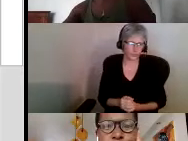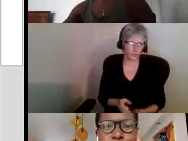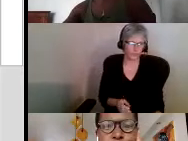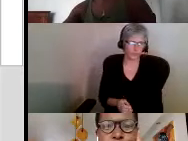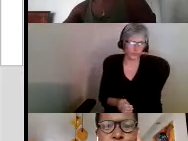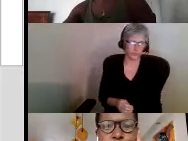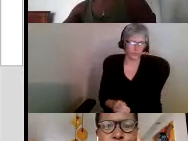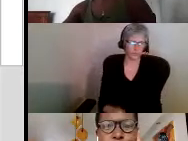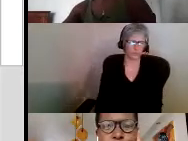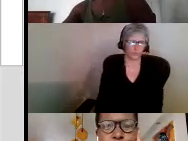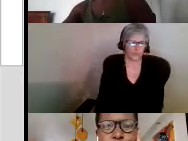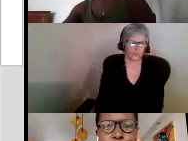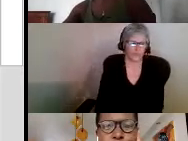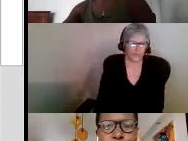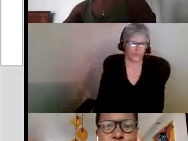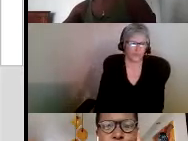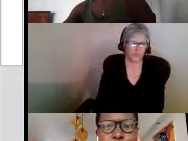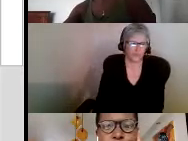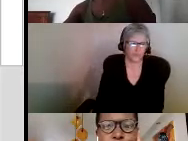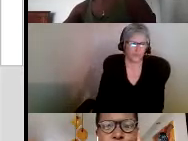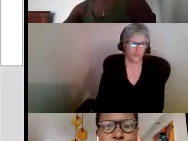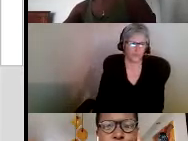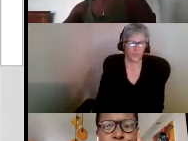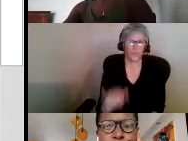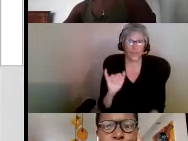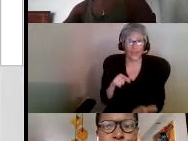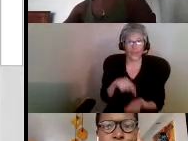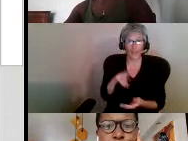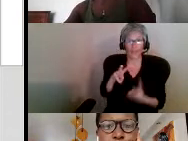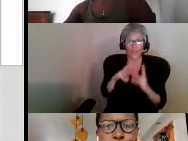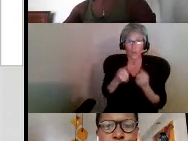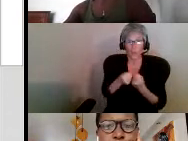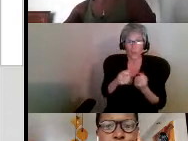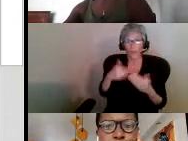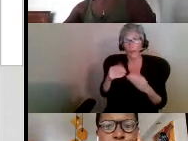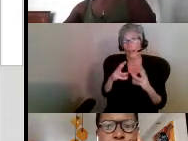So this workshop and the next workshop is really focusing on student success and what